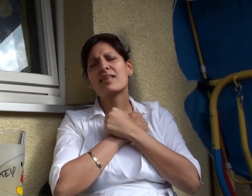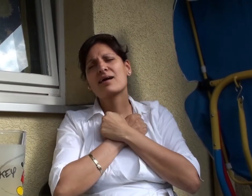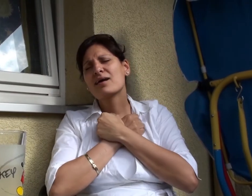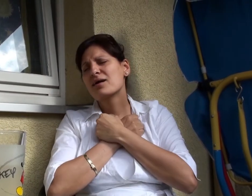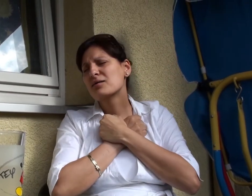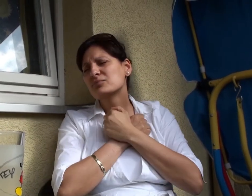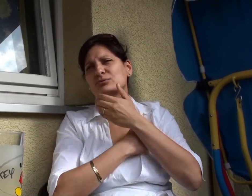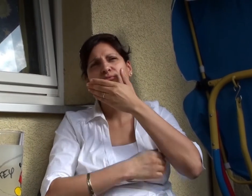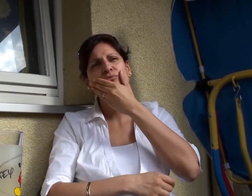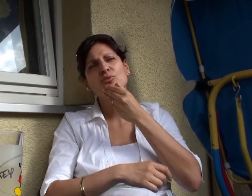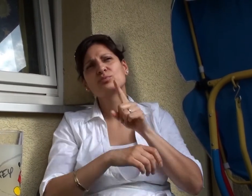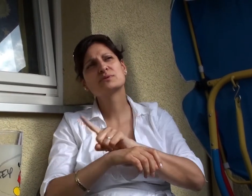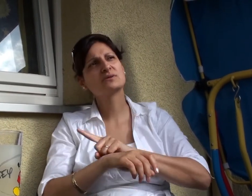We had a good time back then.